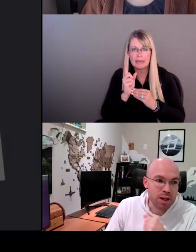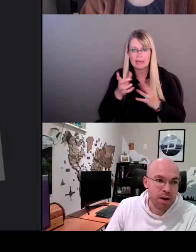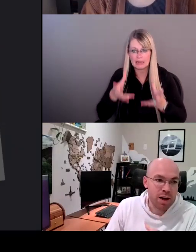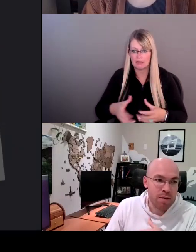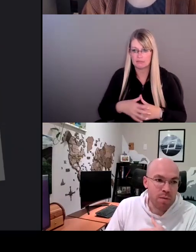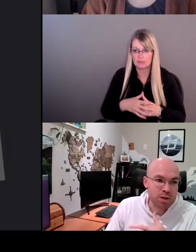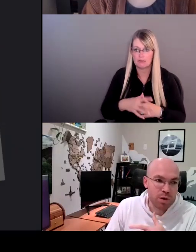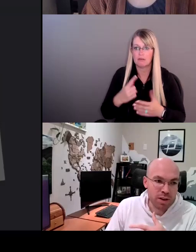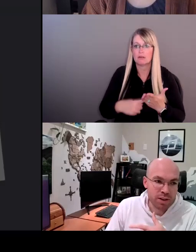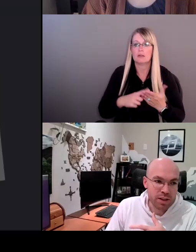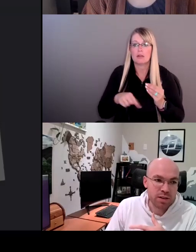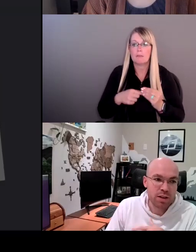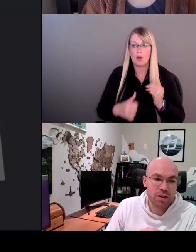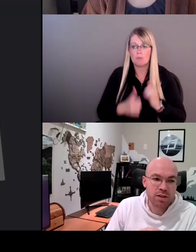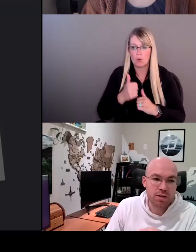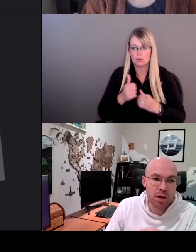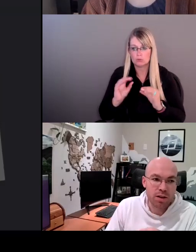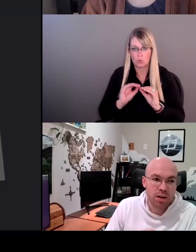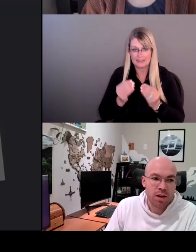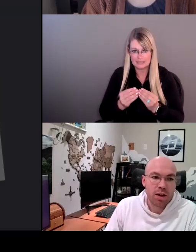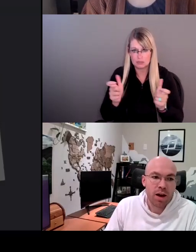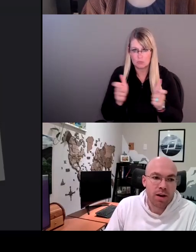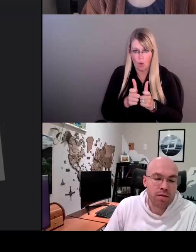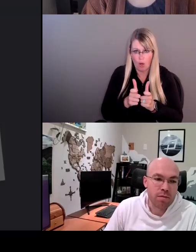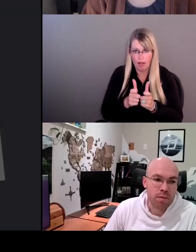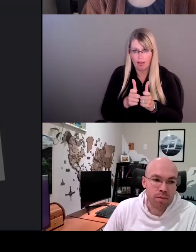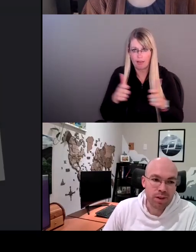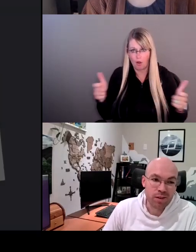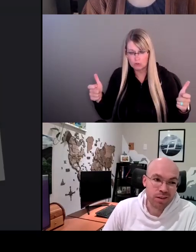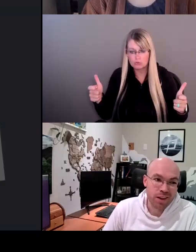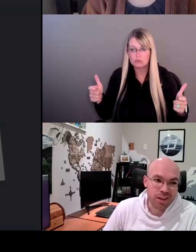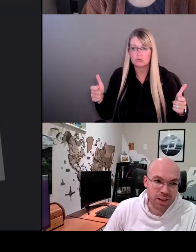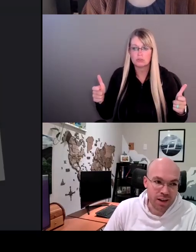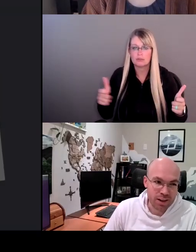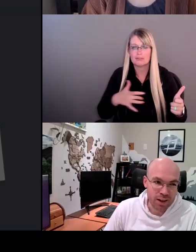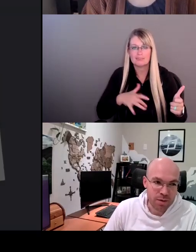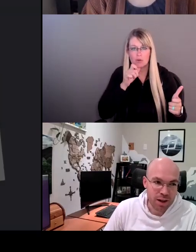talking about how most organizations large and small don't understand or care about